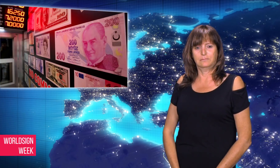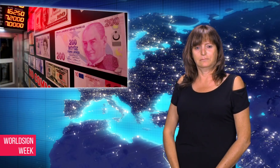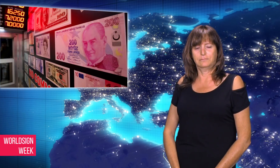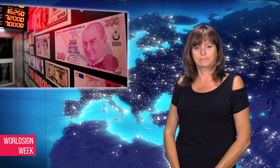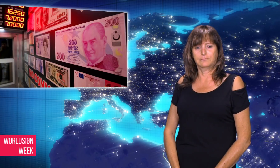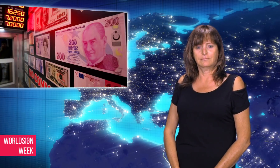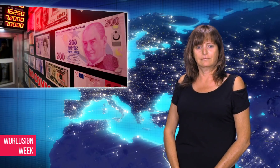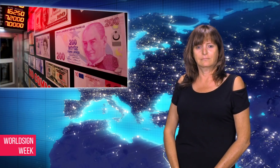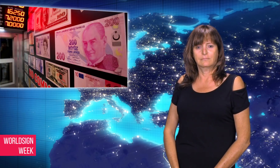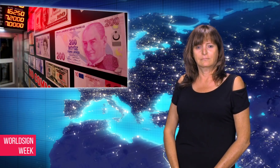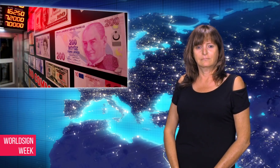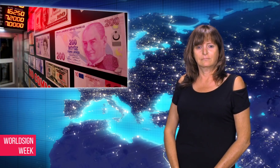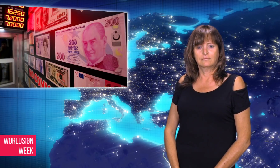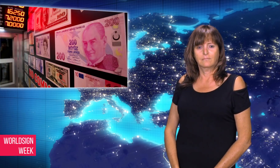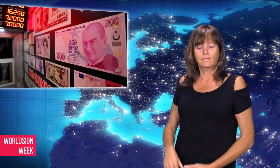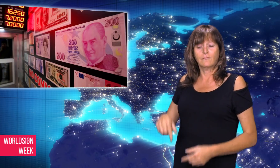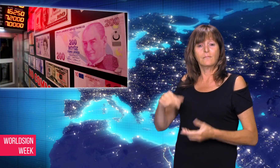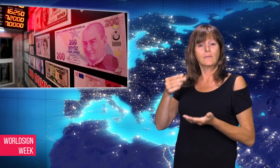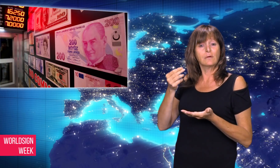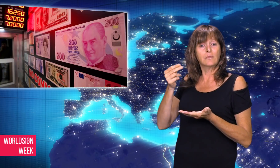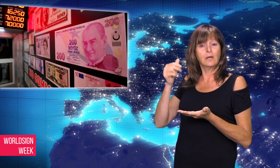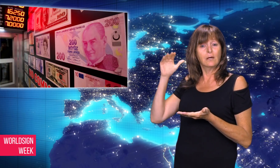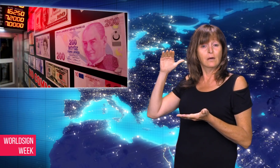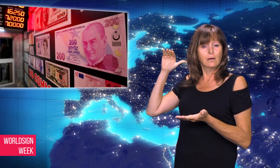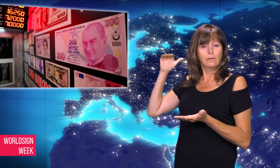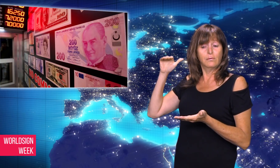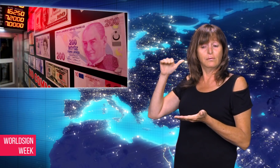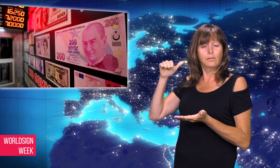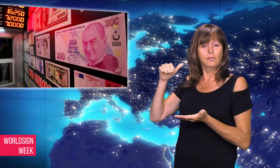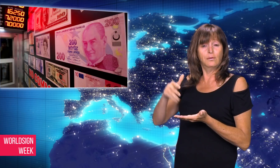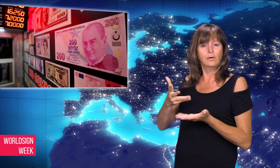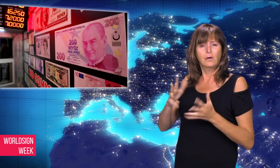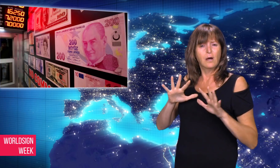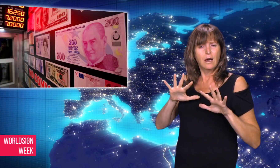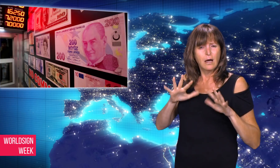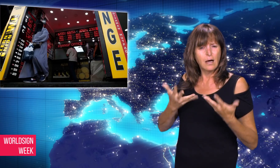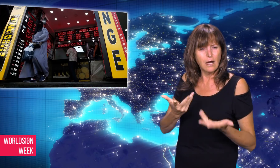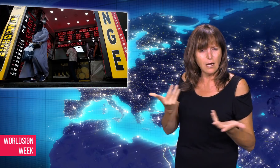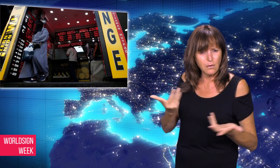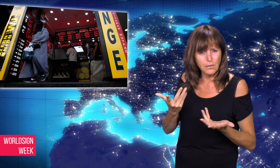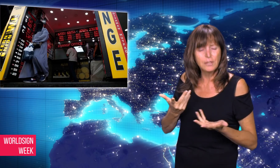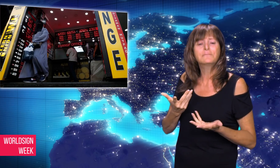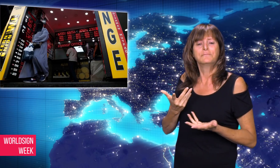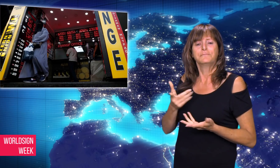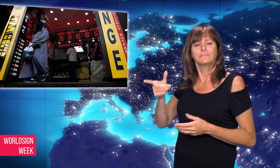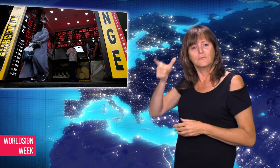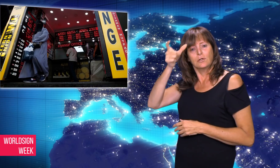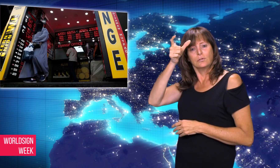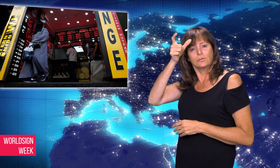result of Turkish president Recep